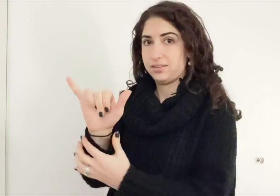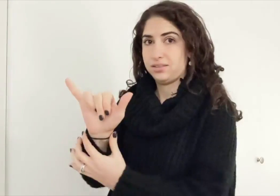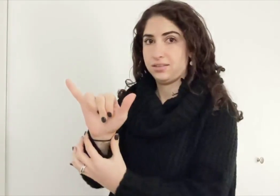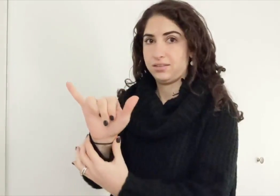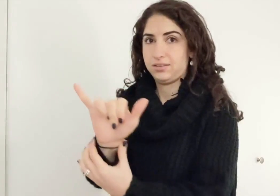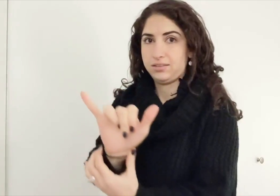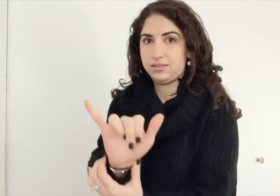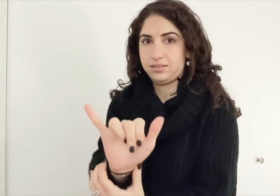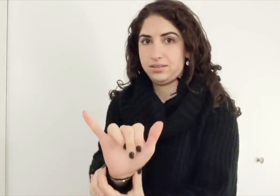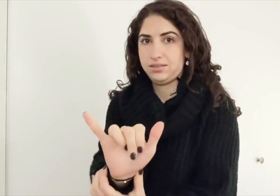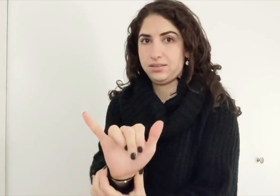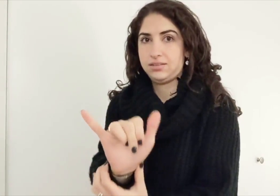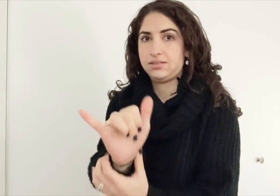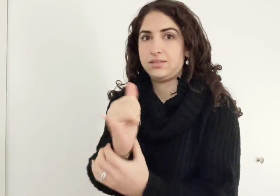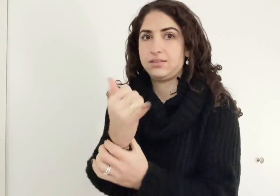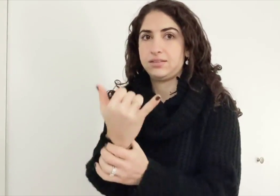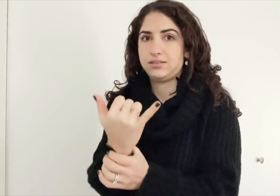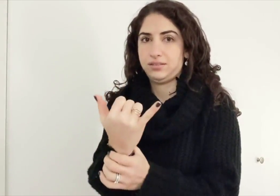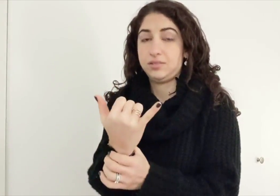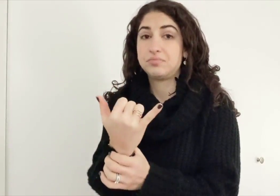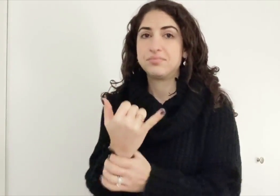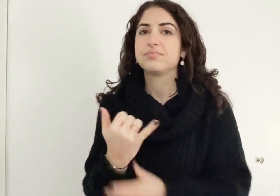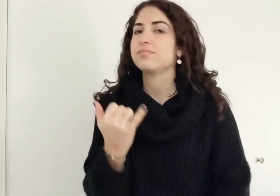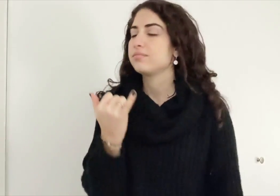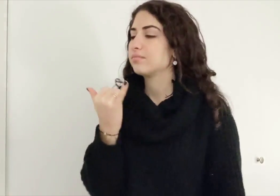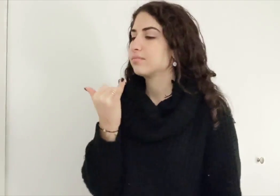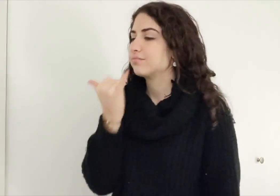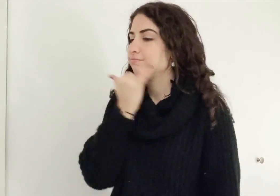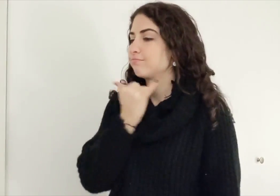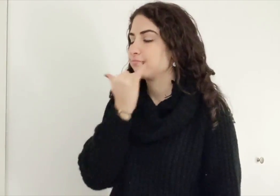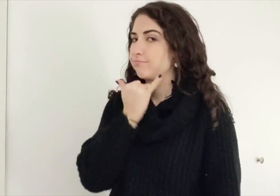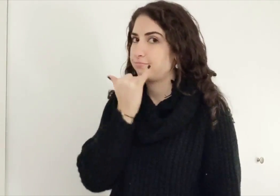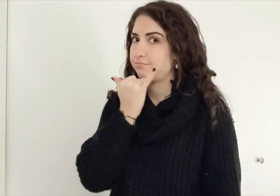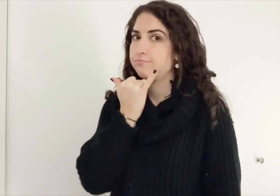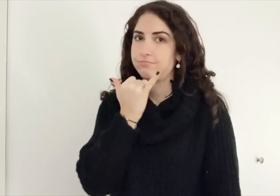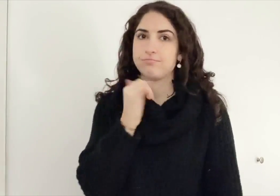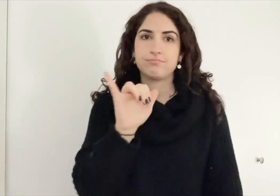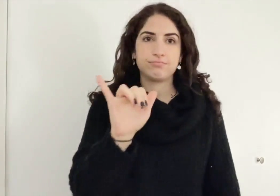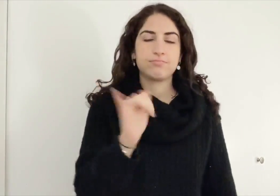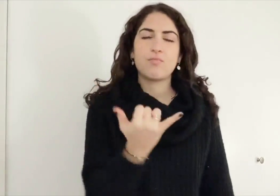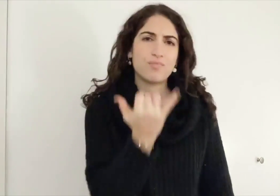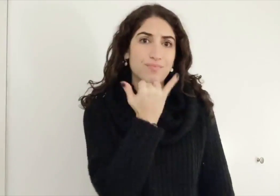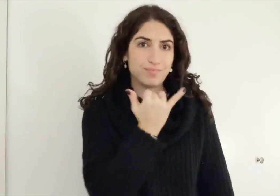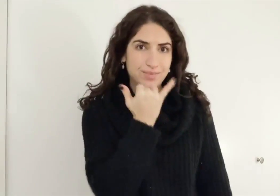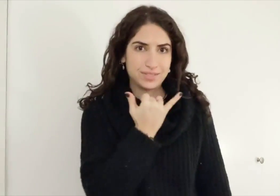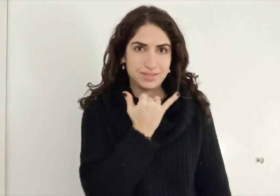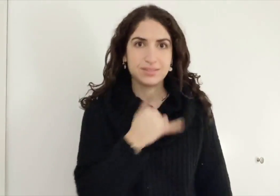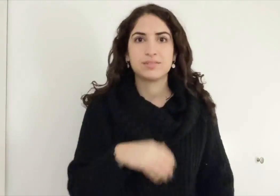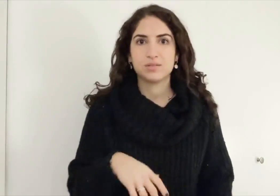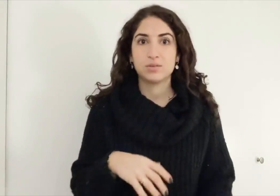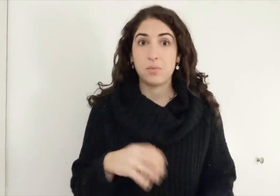handshape again, with the palm facing inward: MISTAKES or ERRORS.